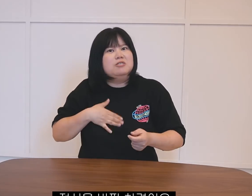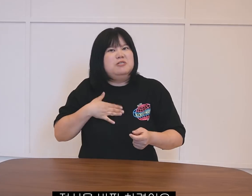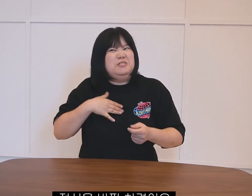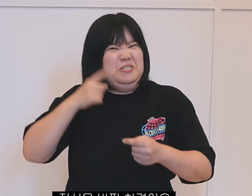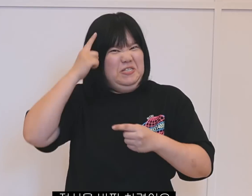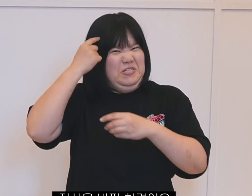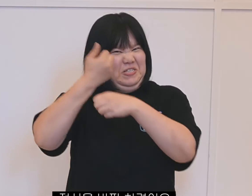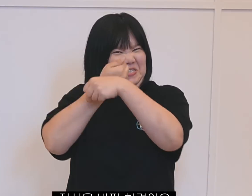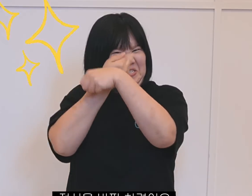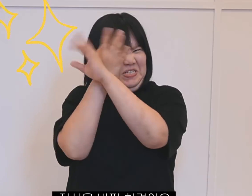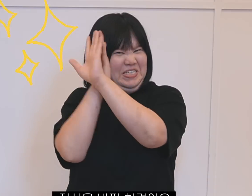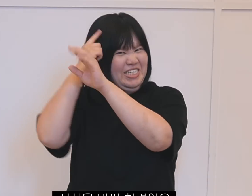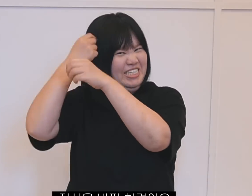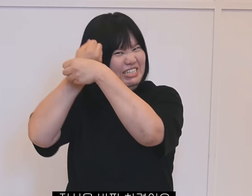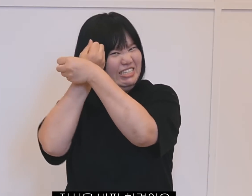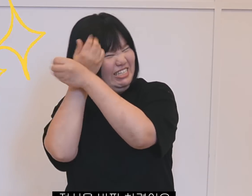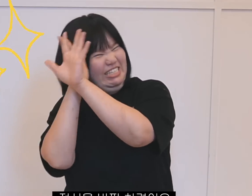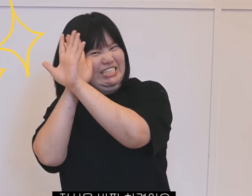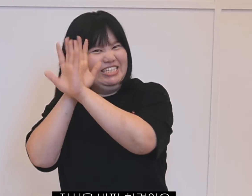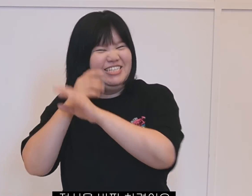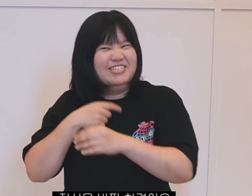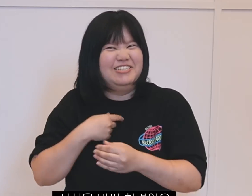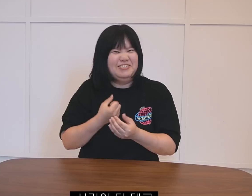and I woke up.